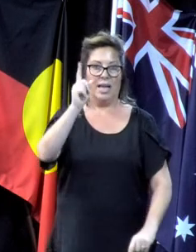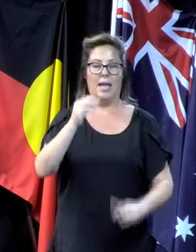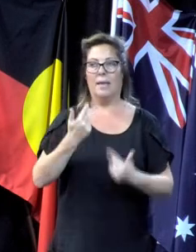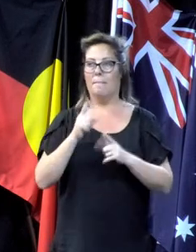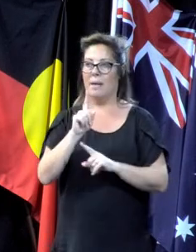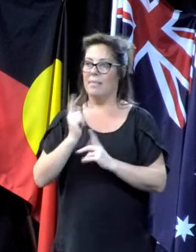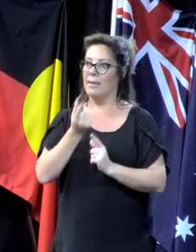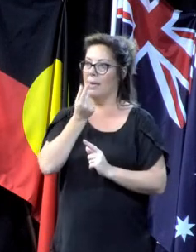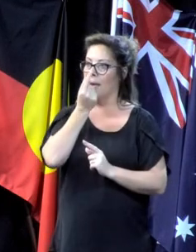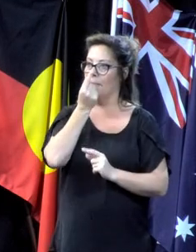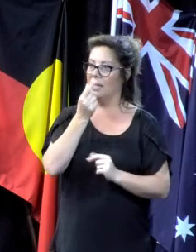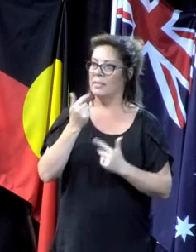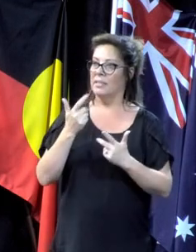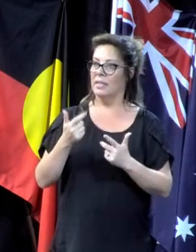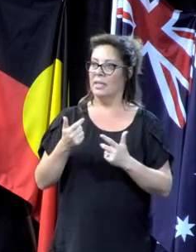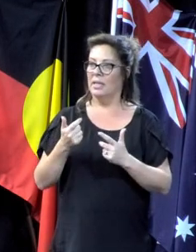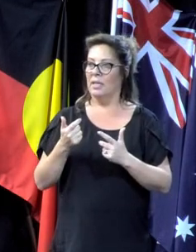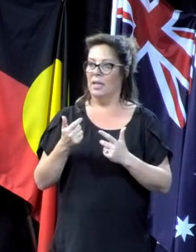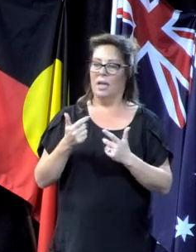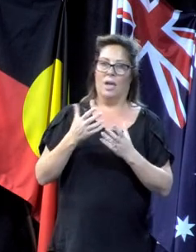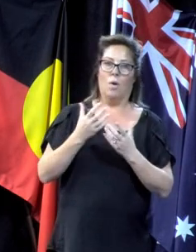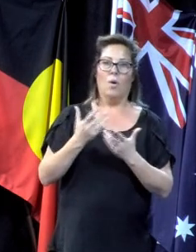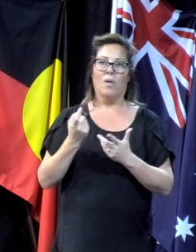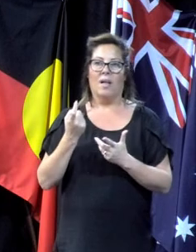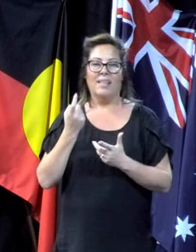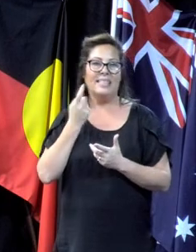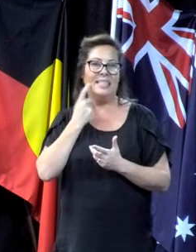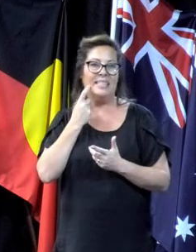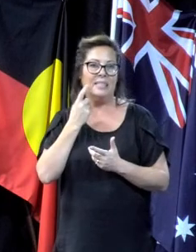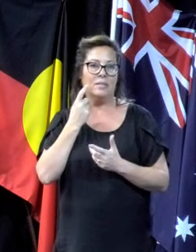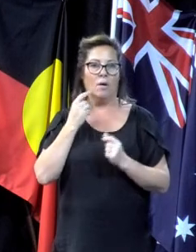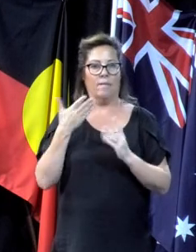accessing data for diverse groups of students within your school without